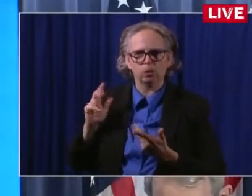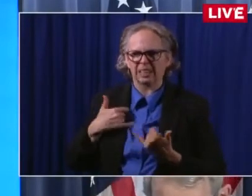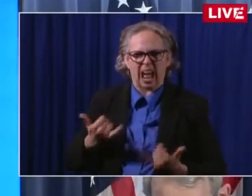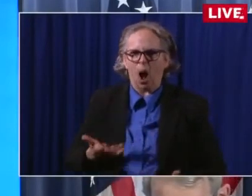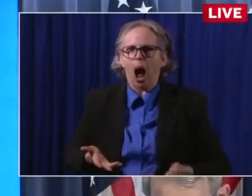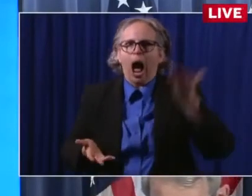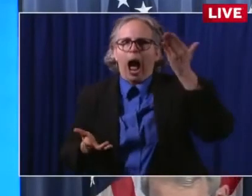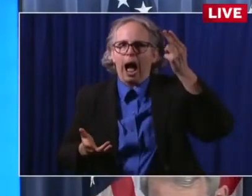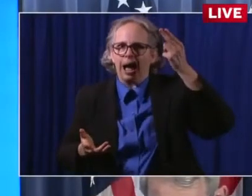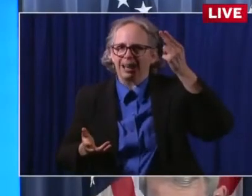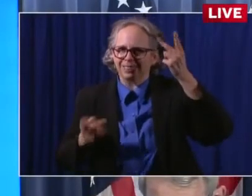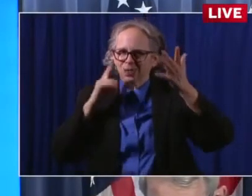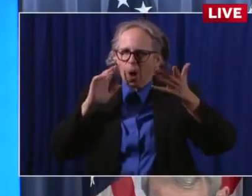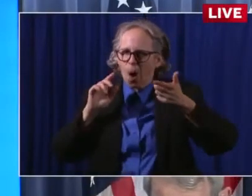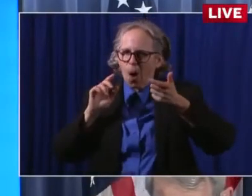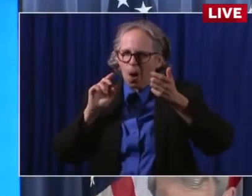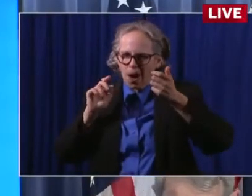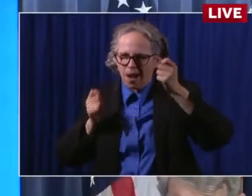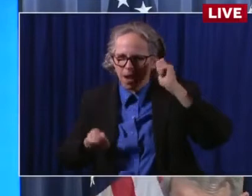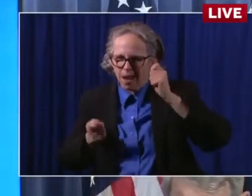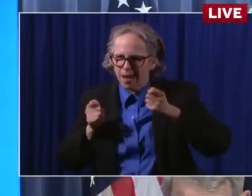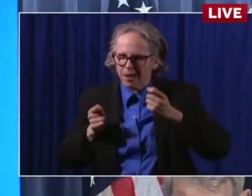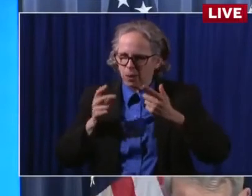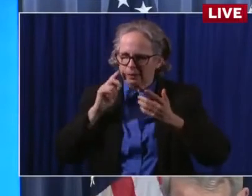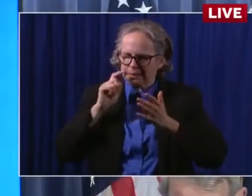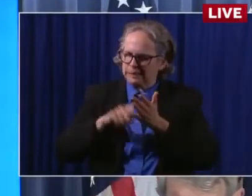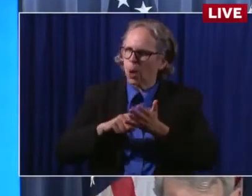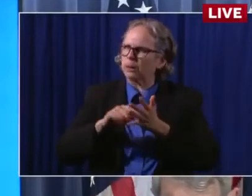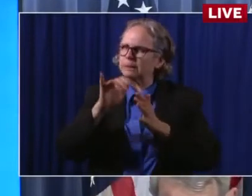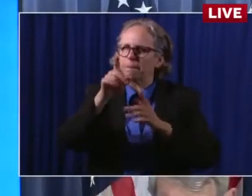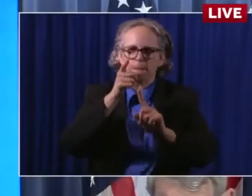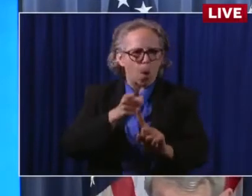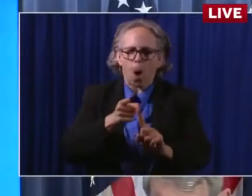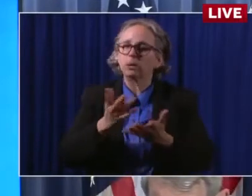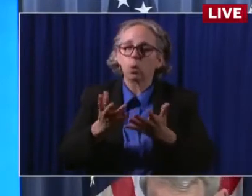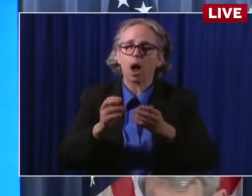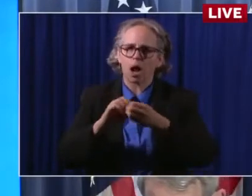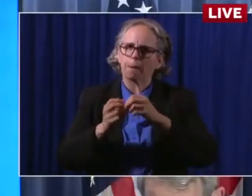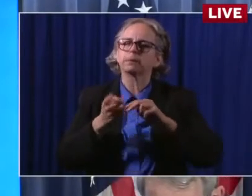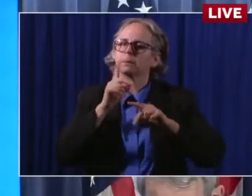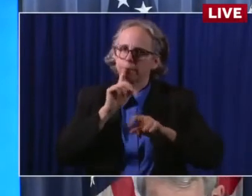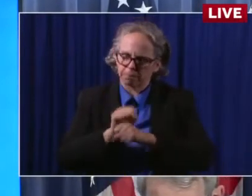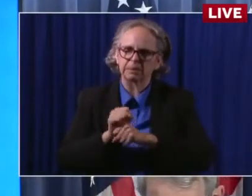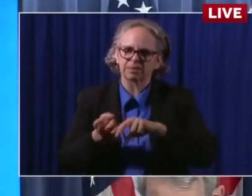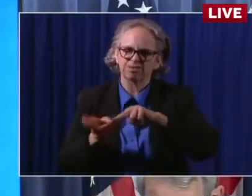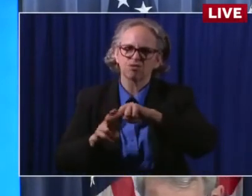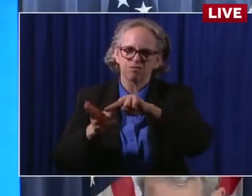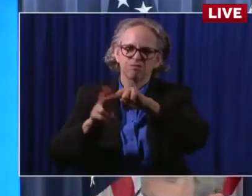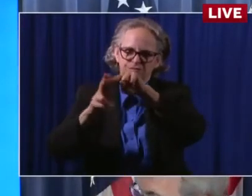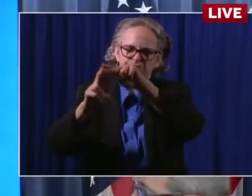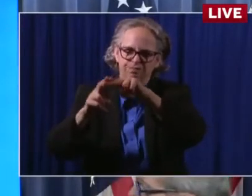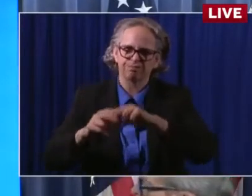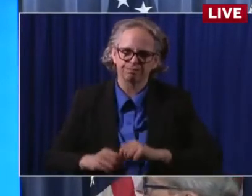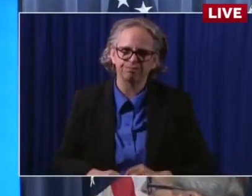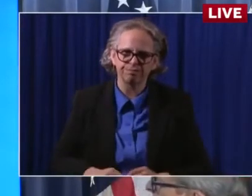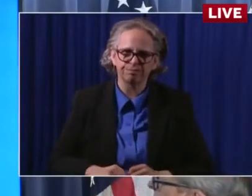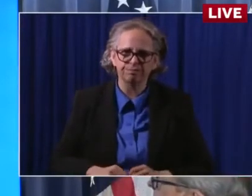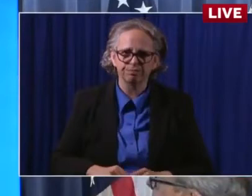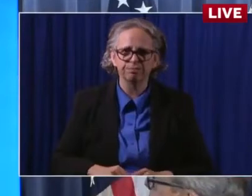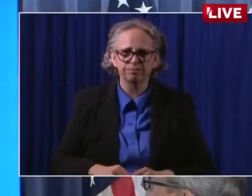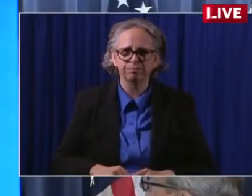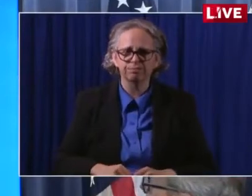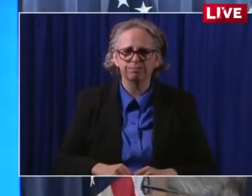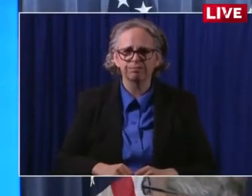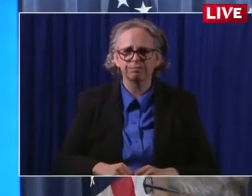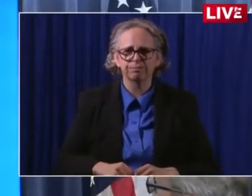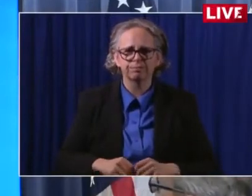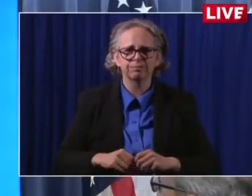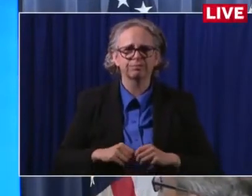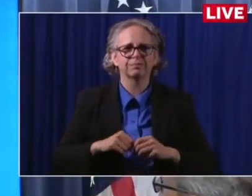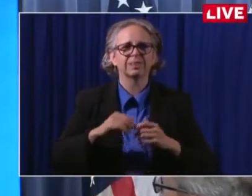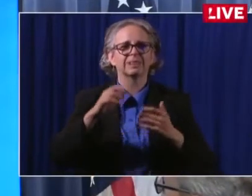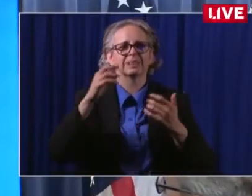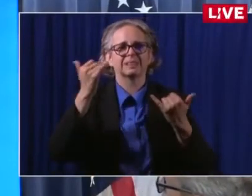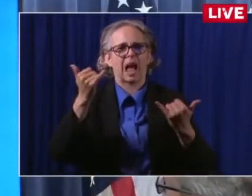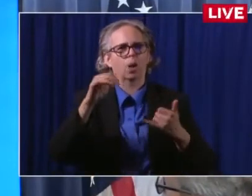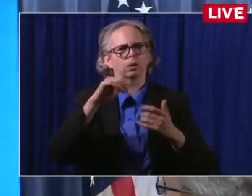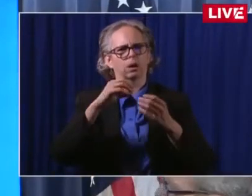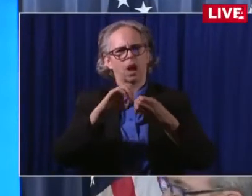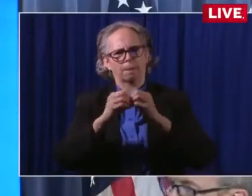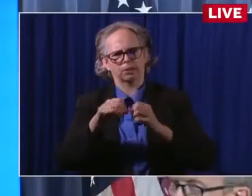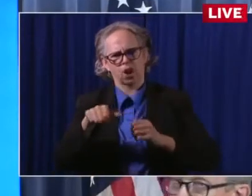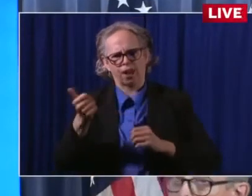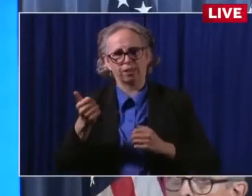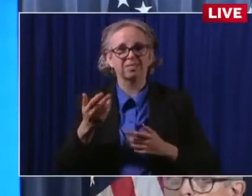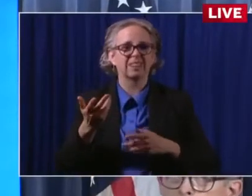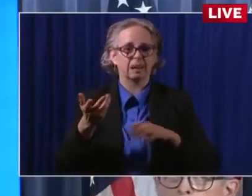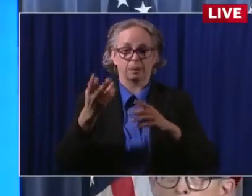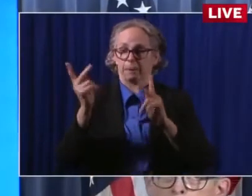THIS IS CONSISTENT WITH THE PATTERN WE HAVE SEEN AND ARE CONTINUING TO SEE WHEN THE NUMBER OF NEW CASES WAS MUCH HIGHER THAN IT WAS.